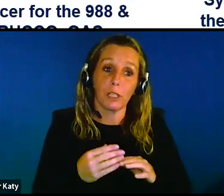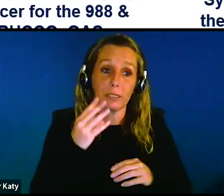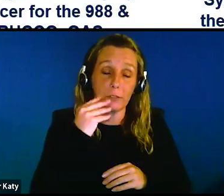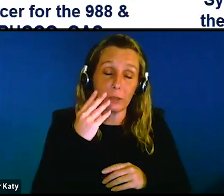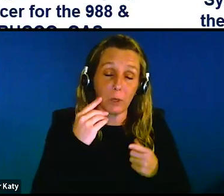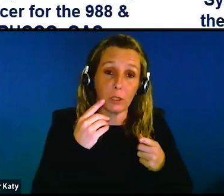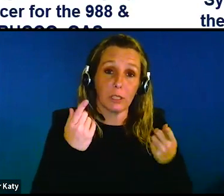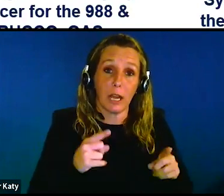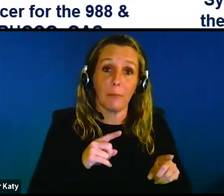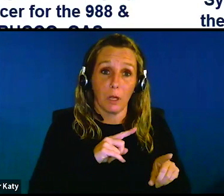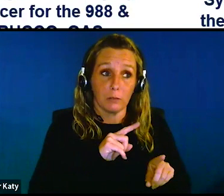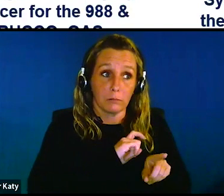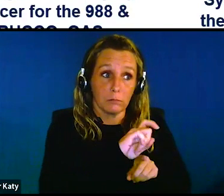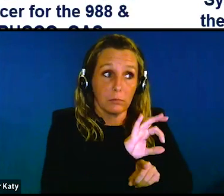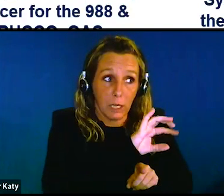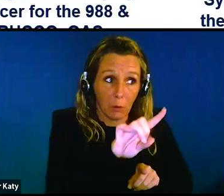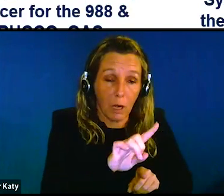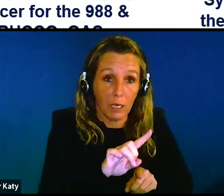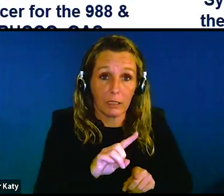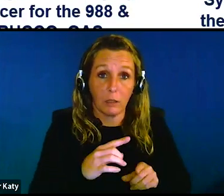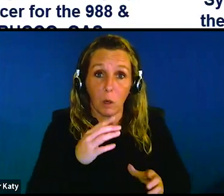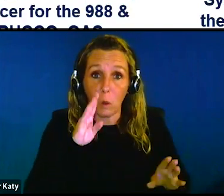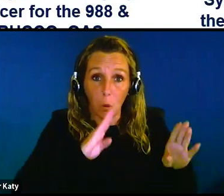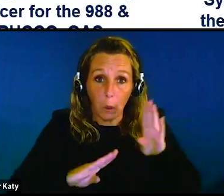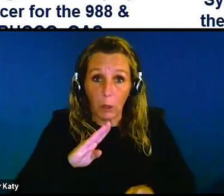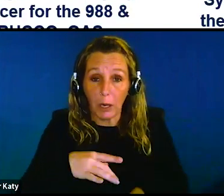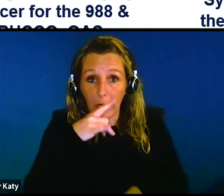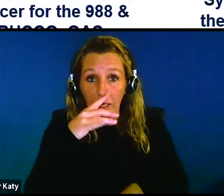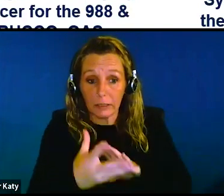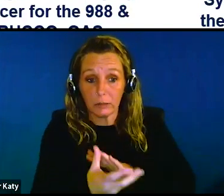Will my children be taken away? Should I call nine, eight, eight if I think my child